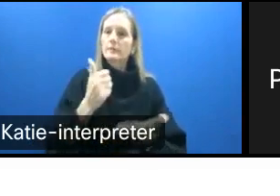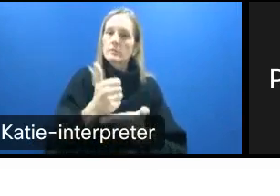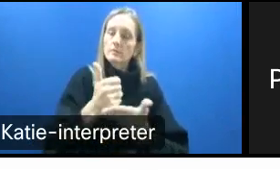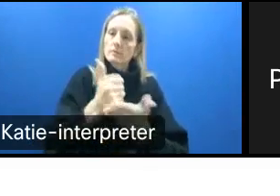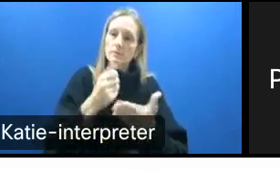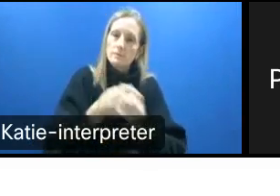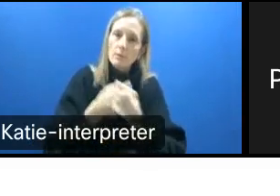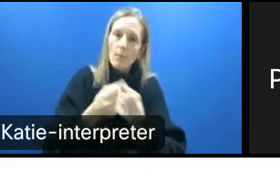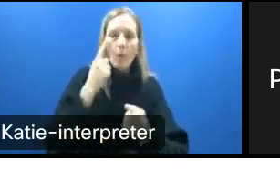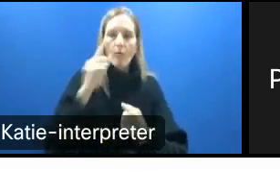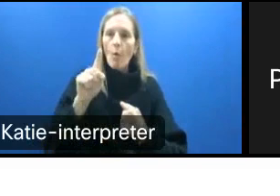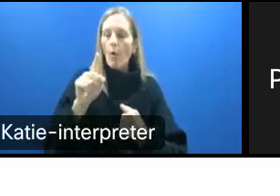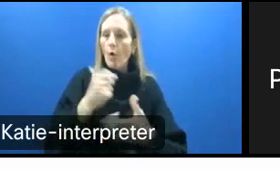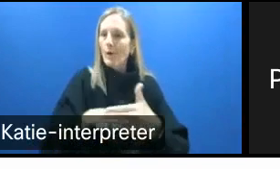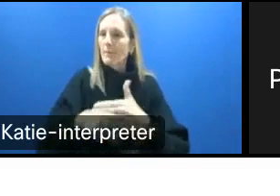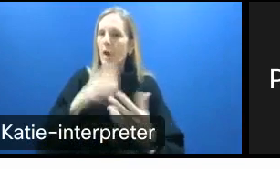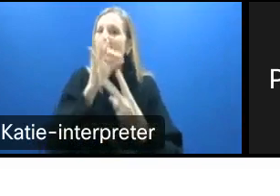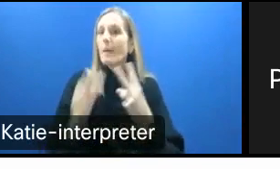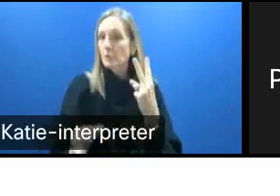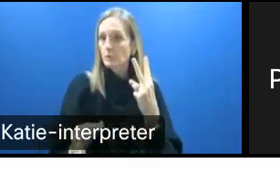And lastly, King successfully passed.